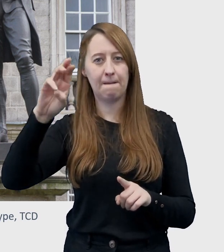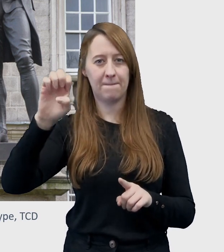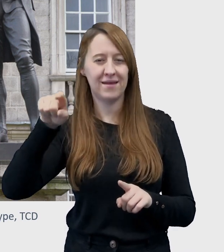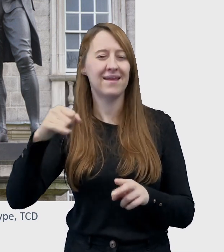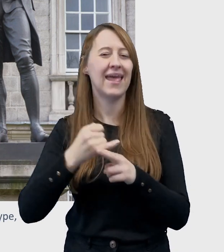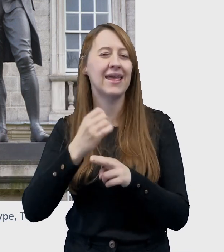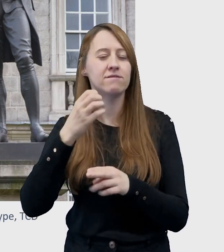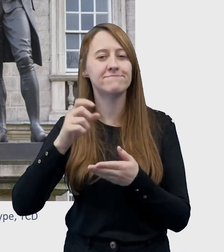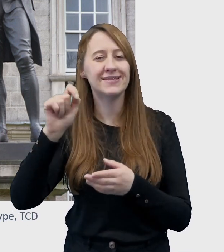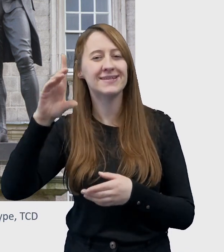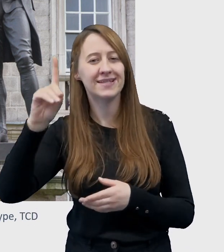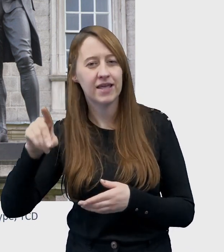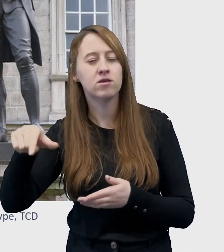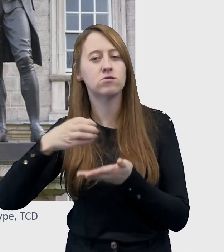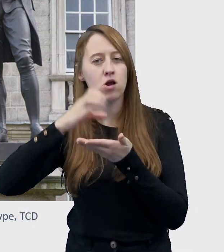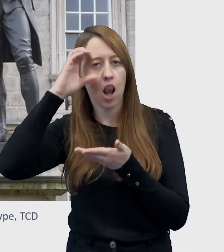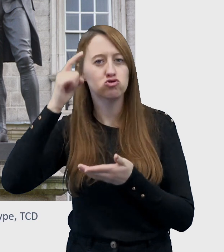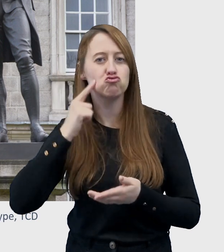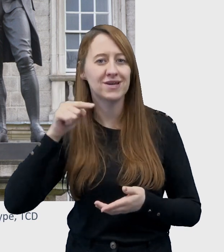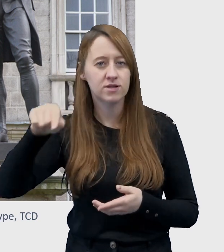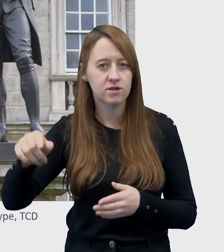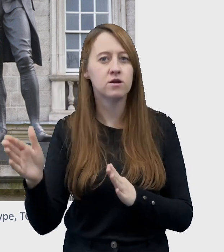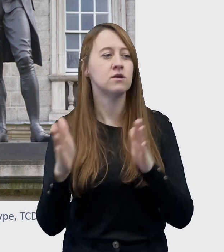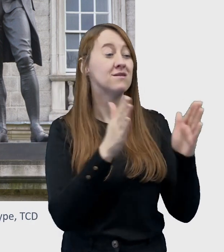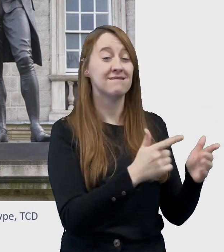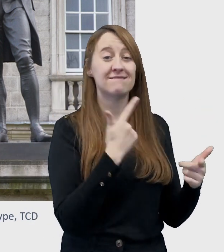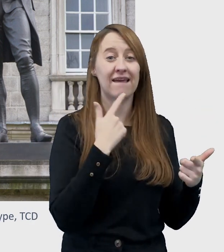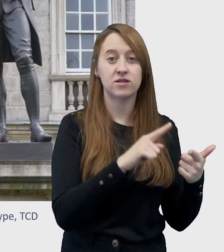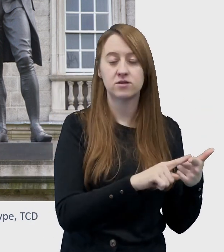The other one is a plaster cast which is in Pallas, County Longford.